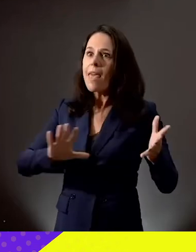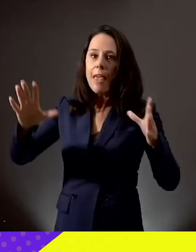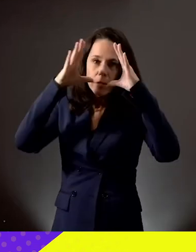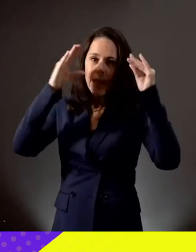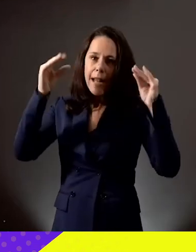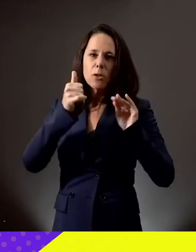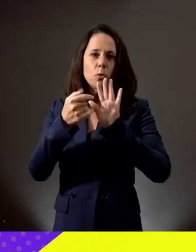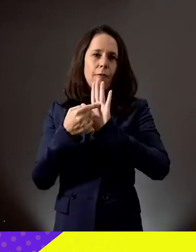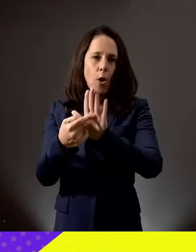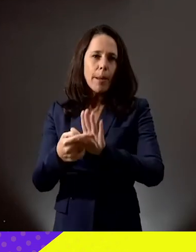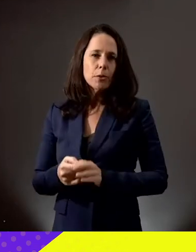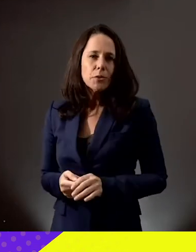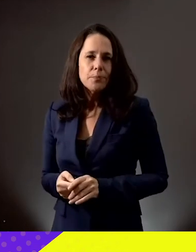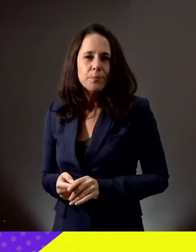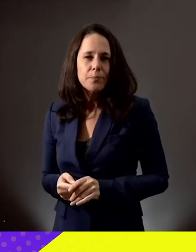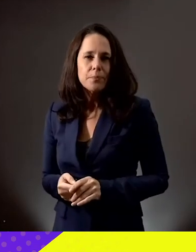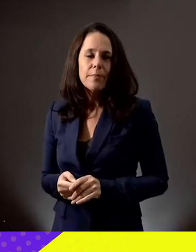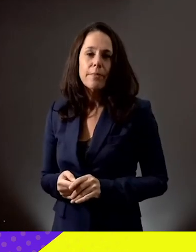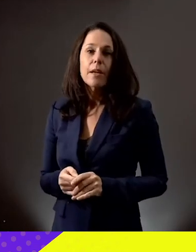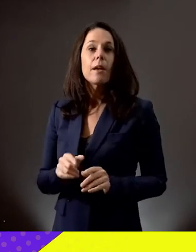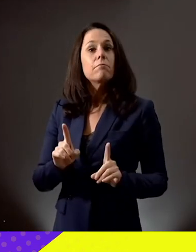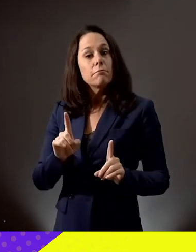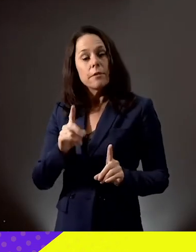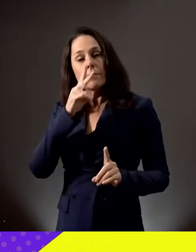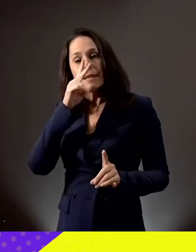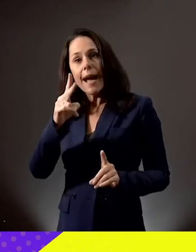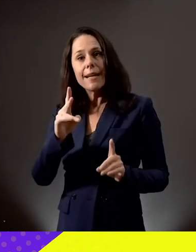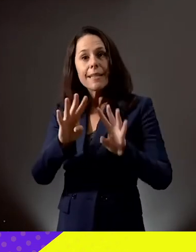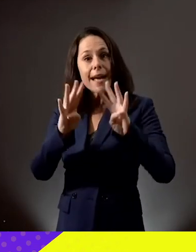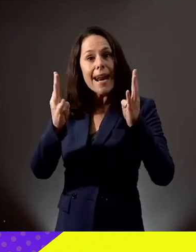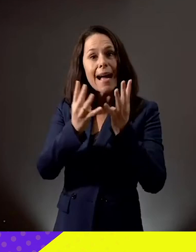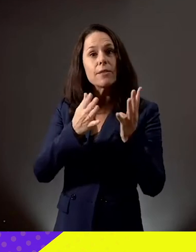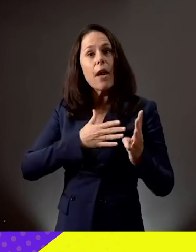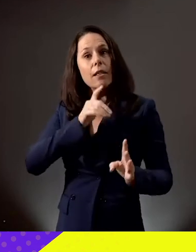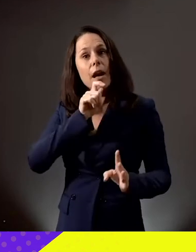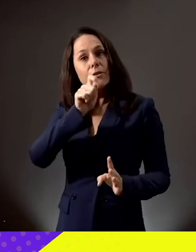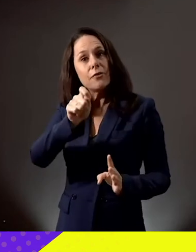For that, the advisory board of SER Diversiteit In Bedrijf...